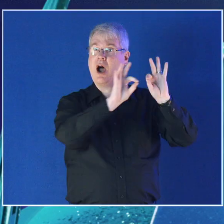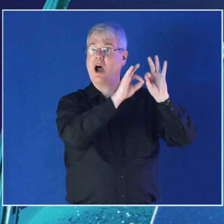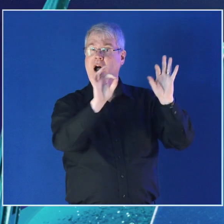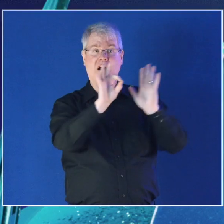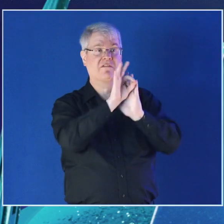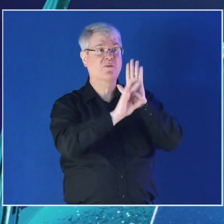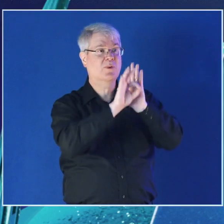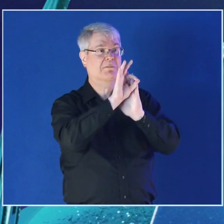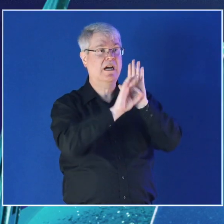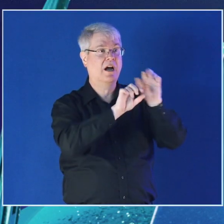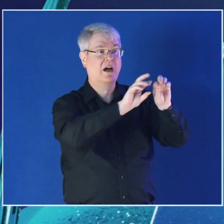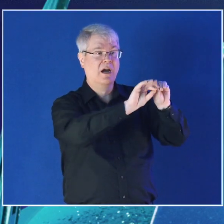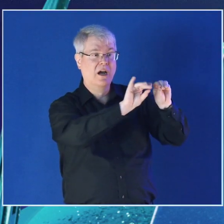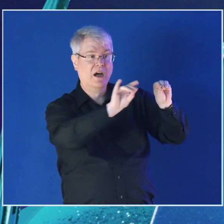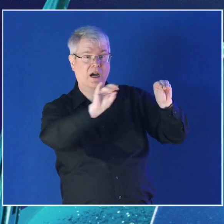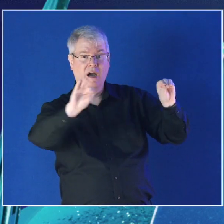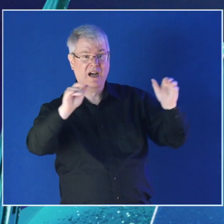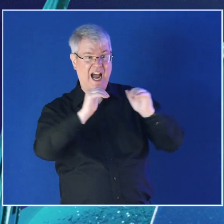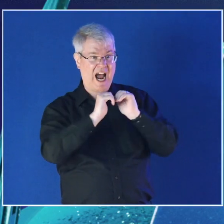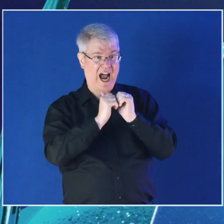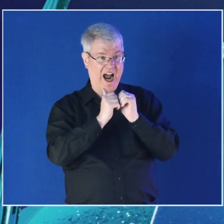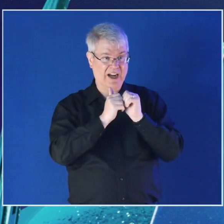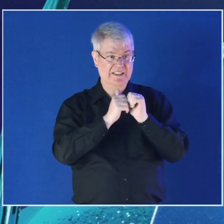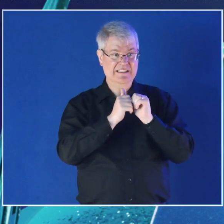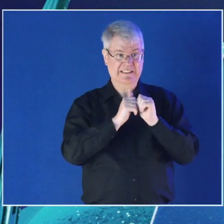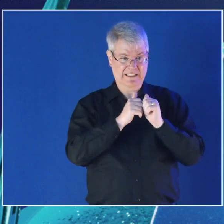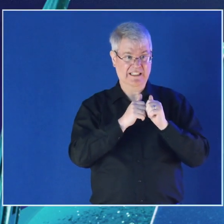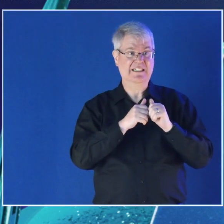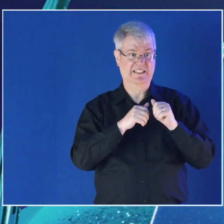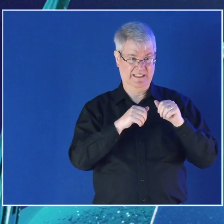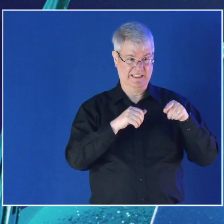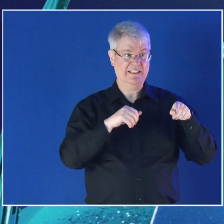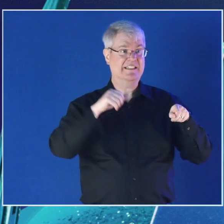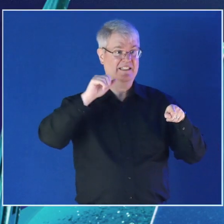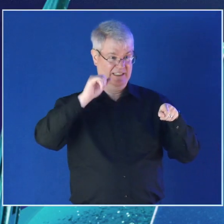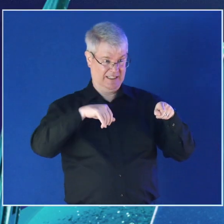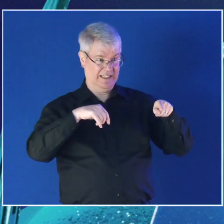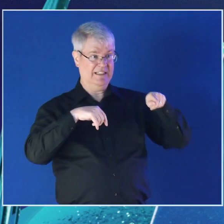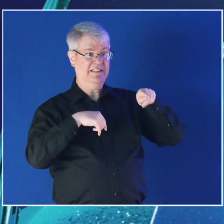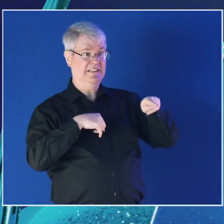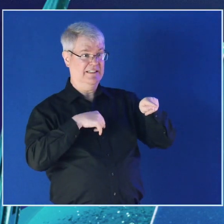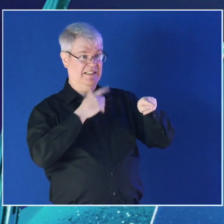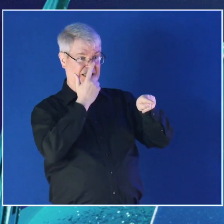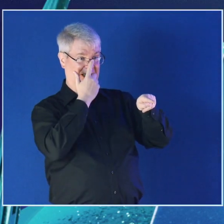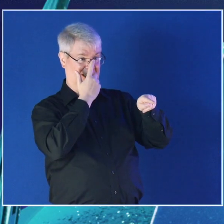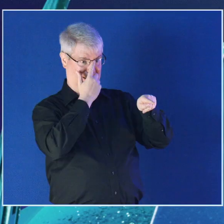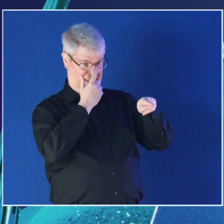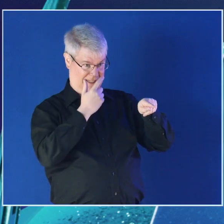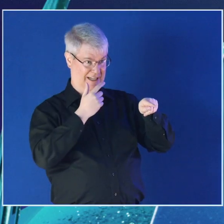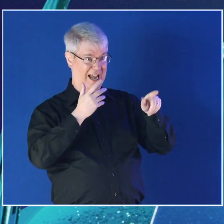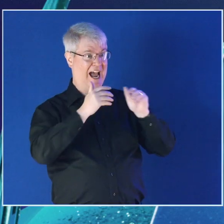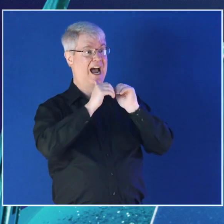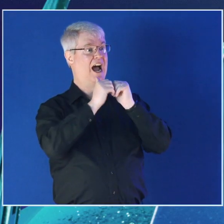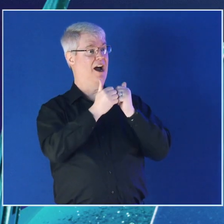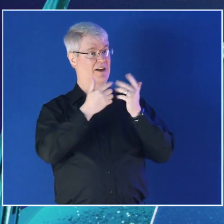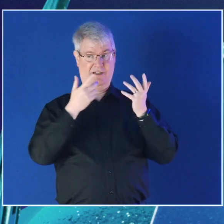A year ago, DAISY Consortium had reached out asking to collaborate with us to do improvements in math.